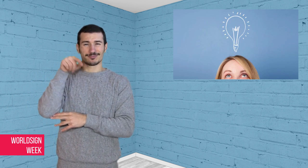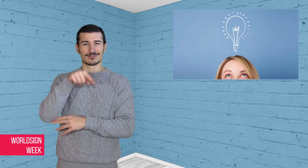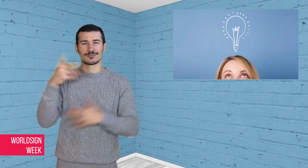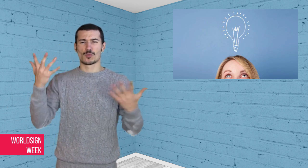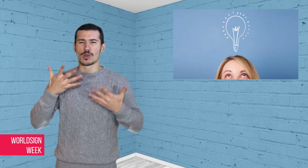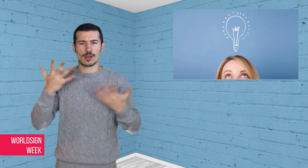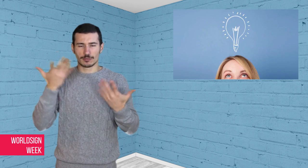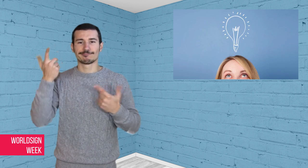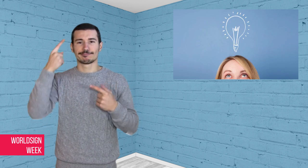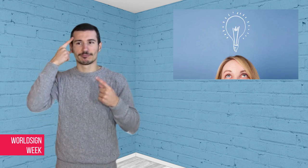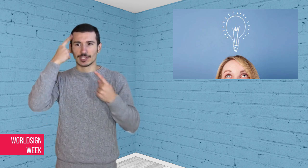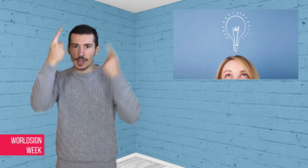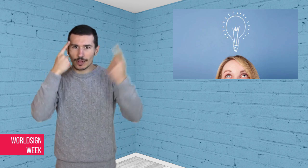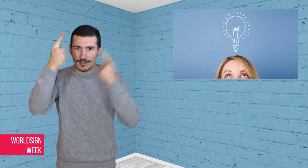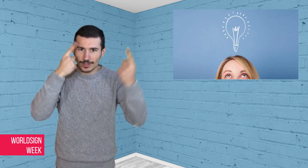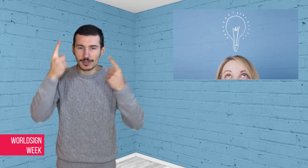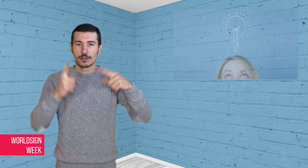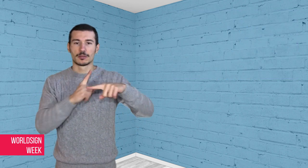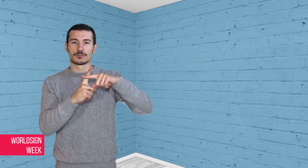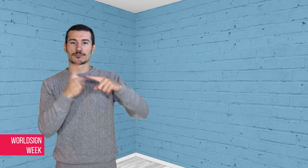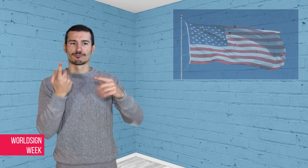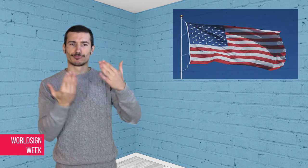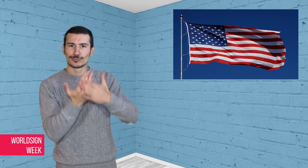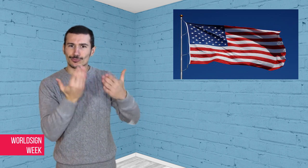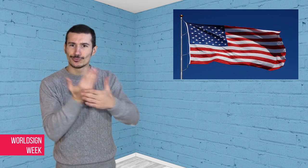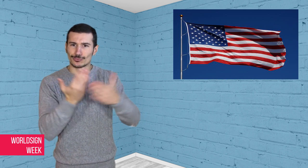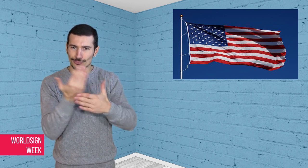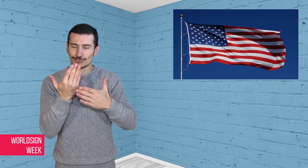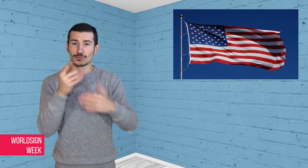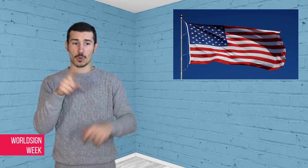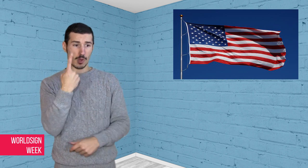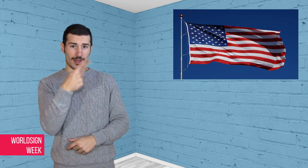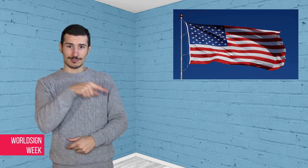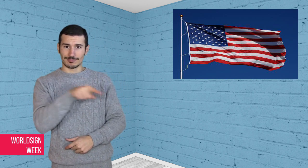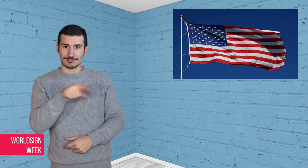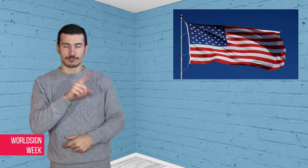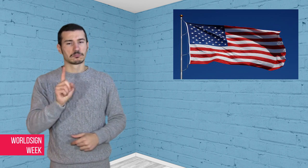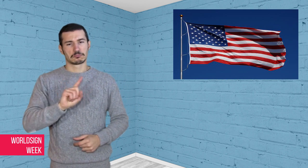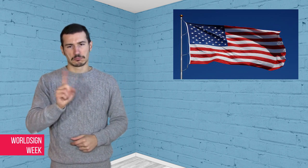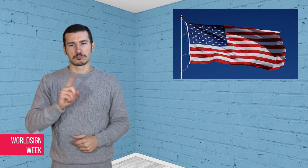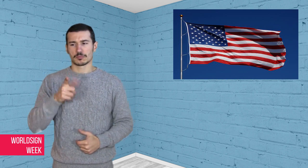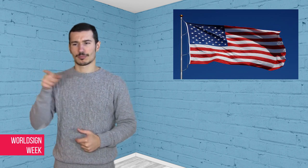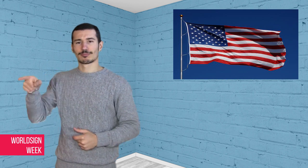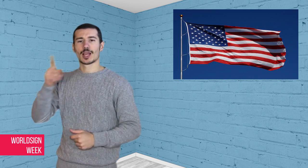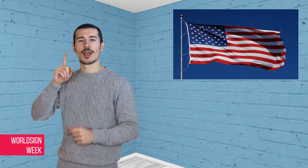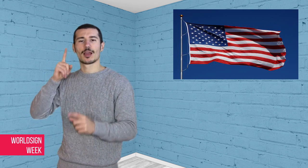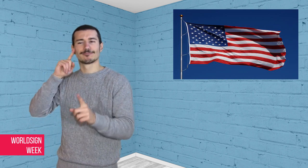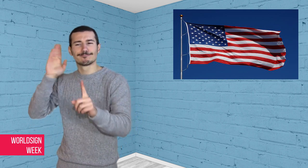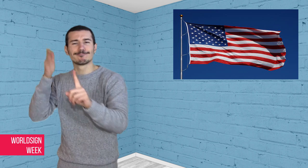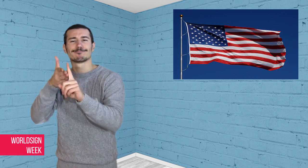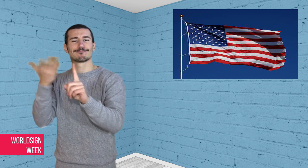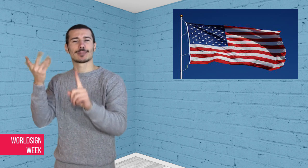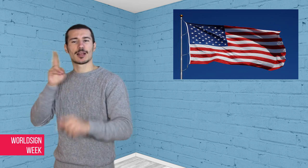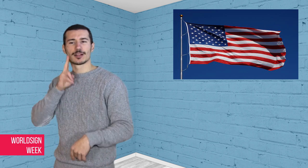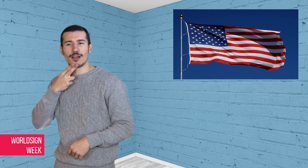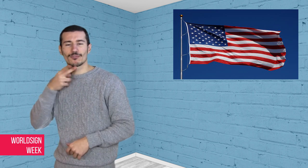It did not only discuss about creativity and innovation, but it also aimed to bridge